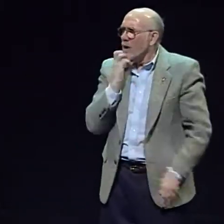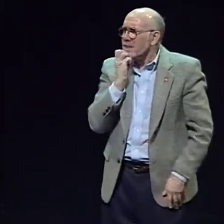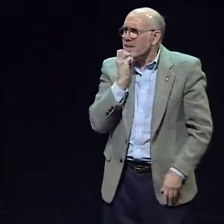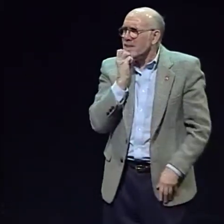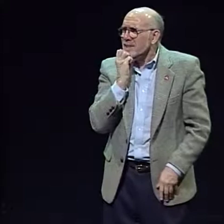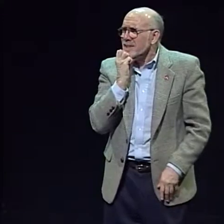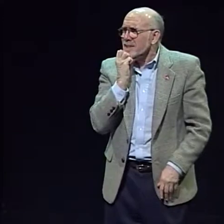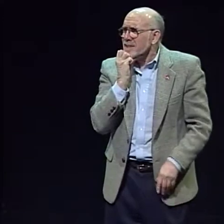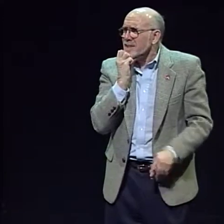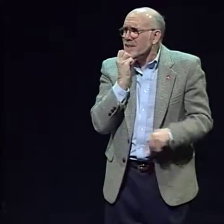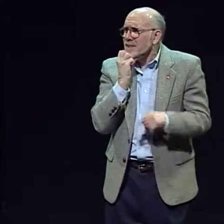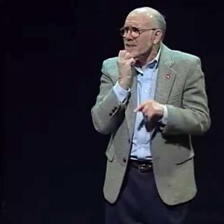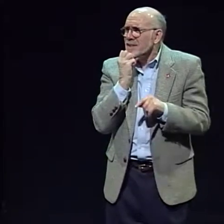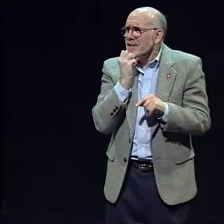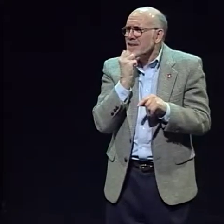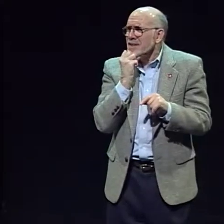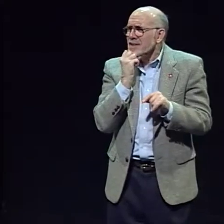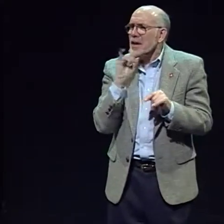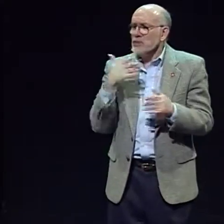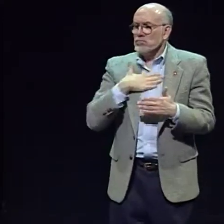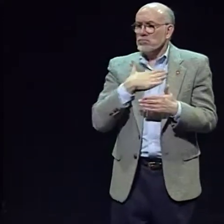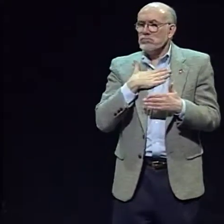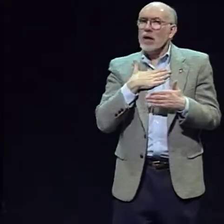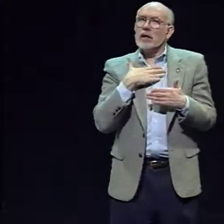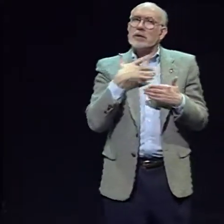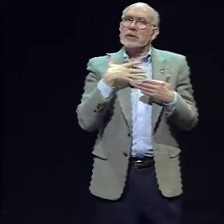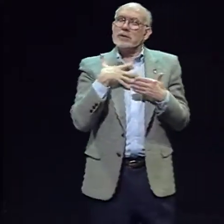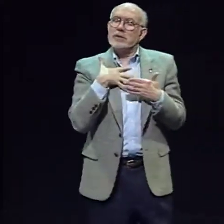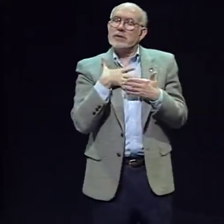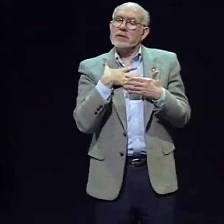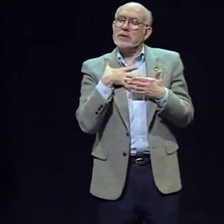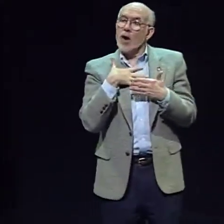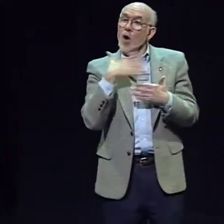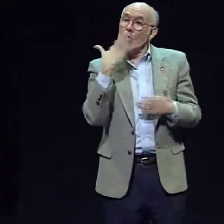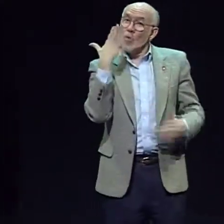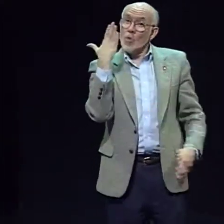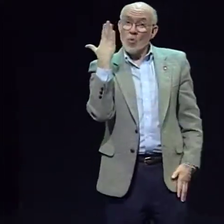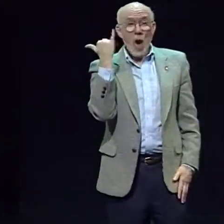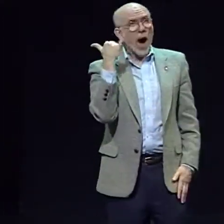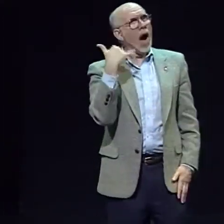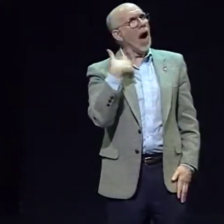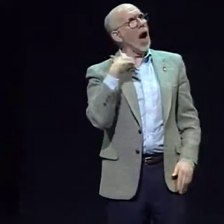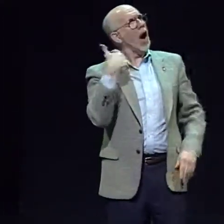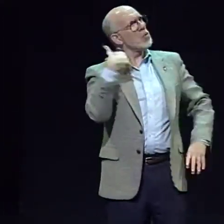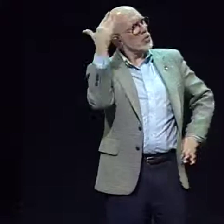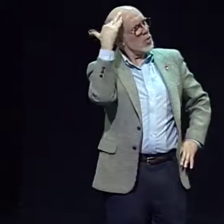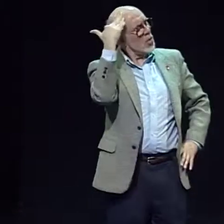WHERE YOU FINALLY COME UP WITH A FINAL PRODUCT. THAT PROCESS IS SO IMPORTANT, SUCH A VALUE.